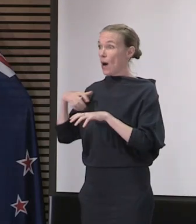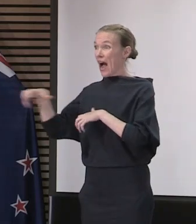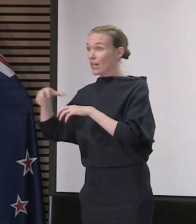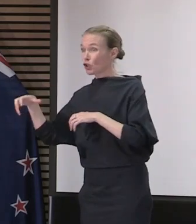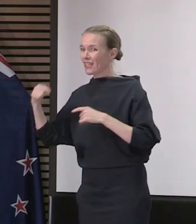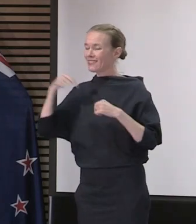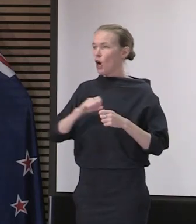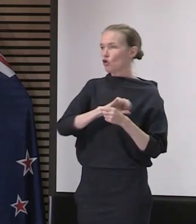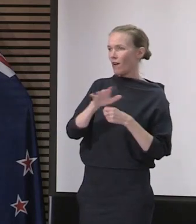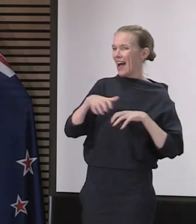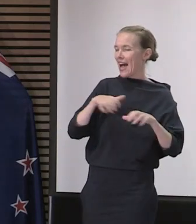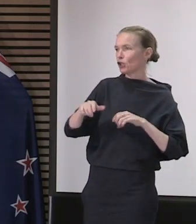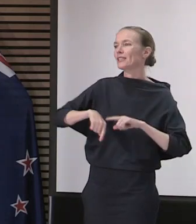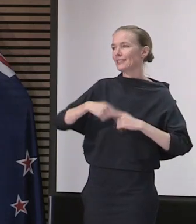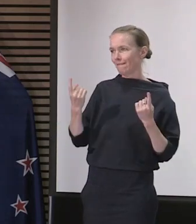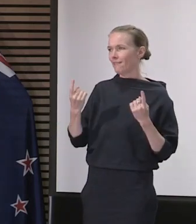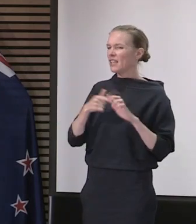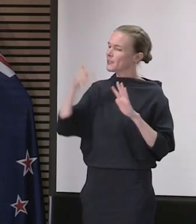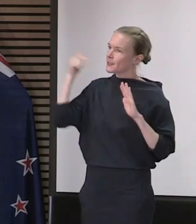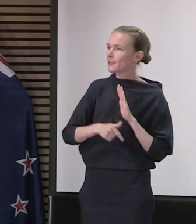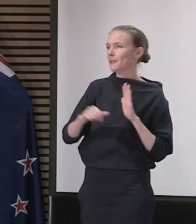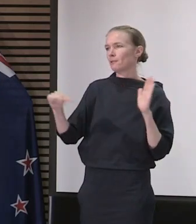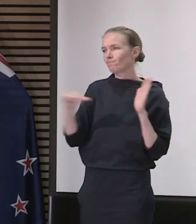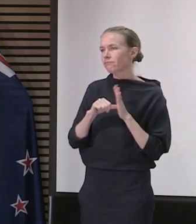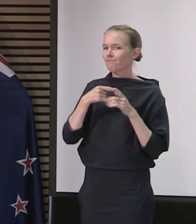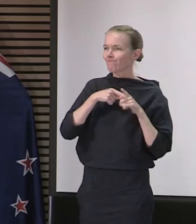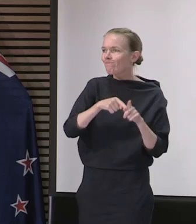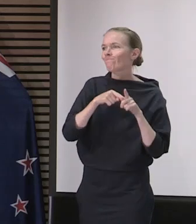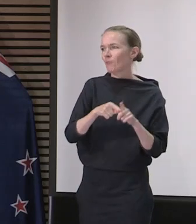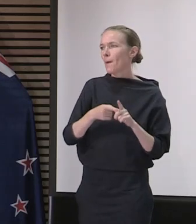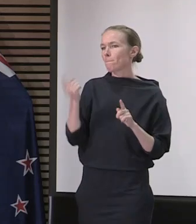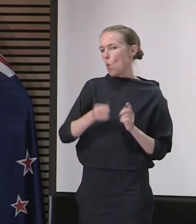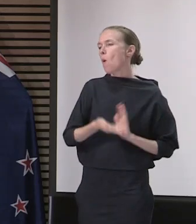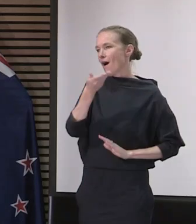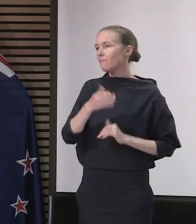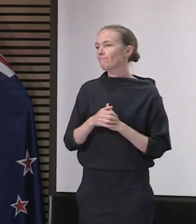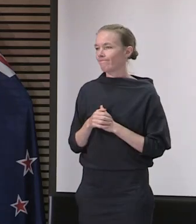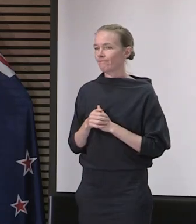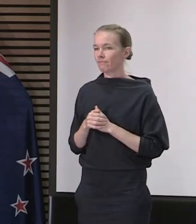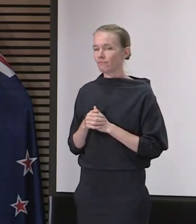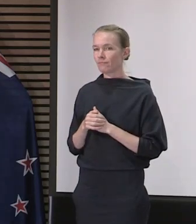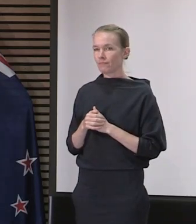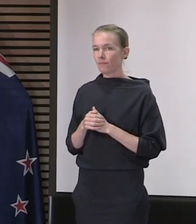stronger response at the border, and we have upped our capacity capability around contact tracing. In response